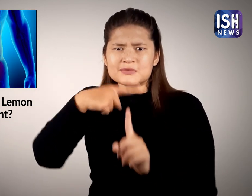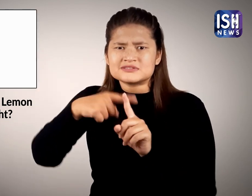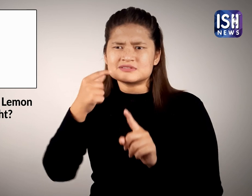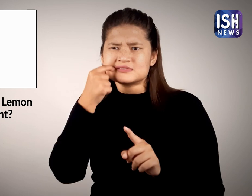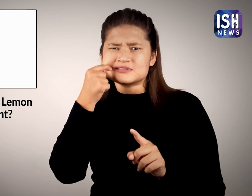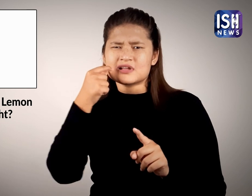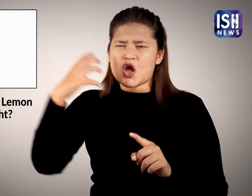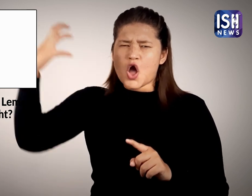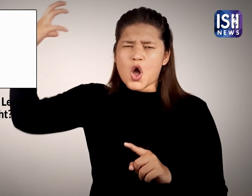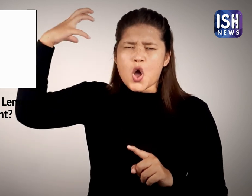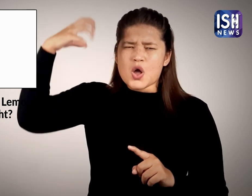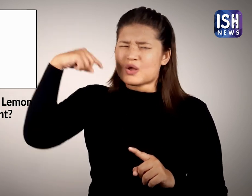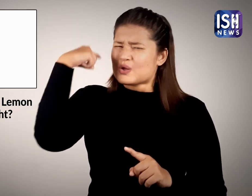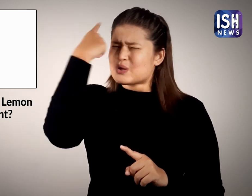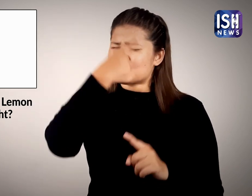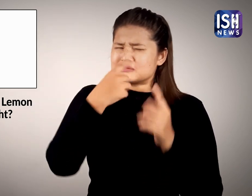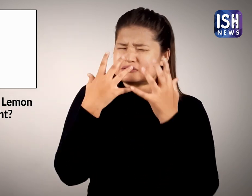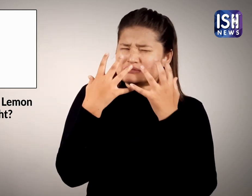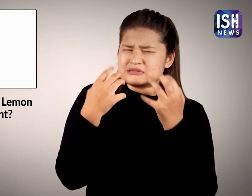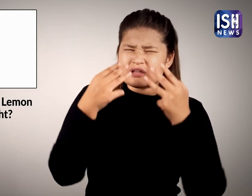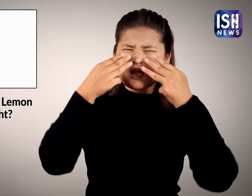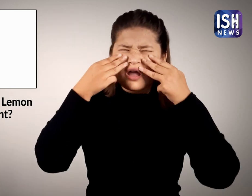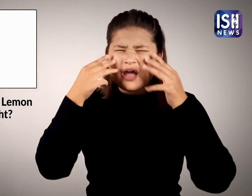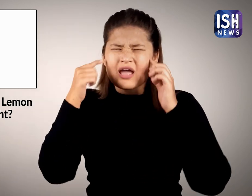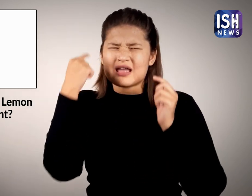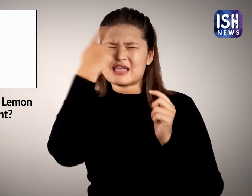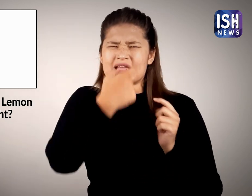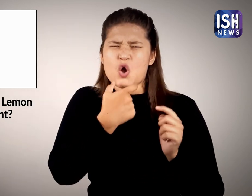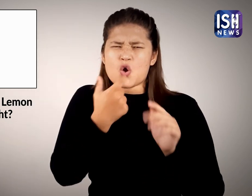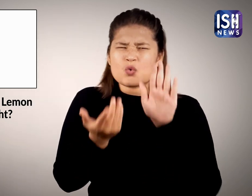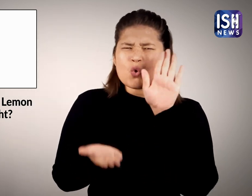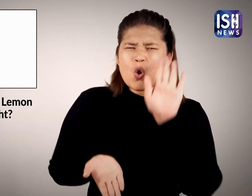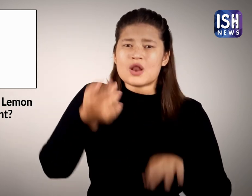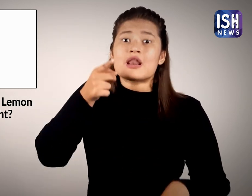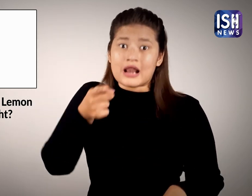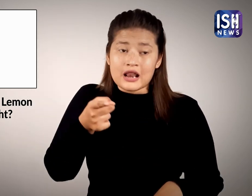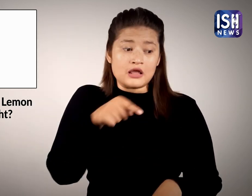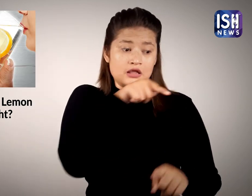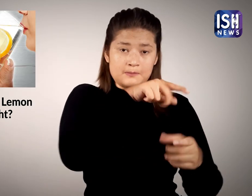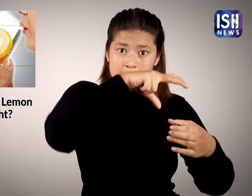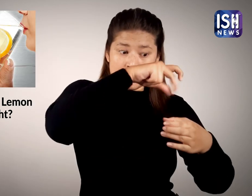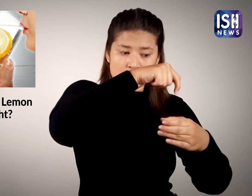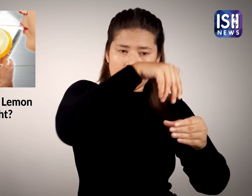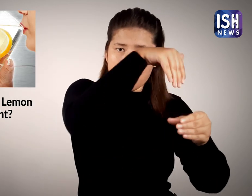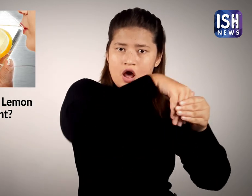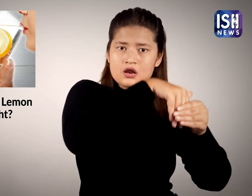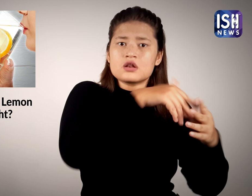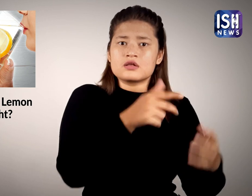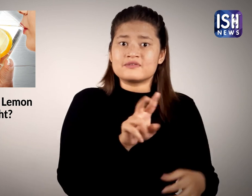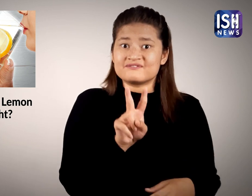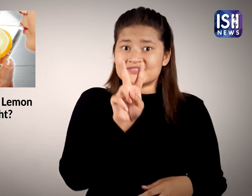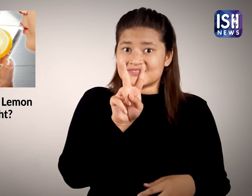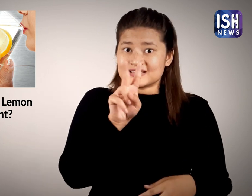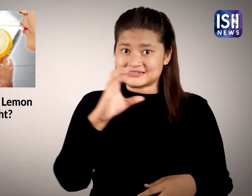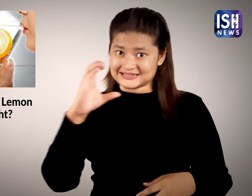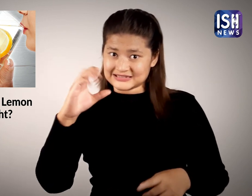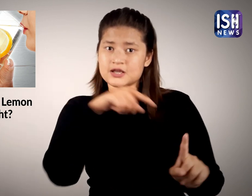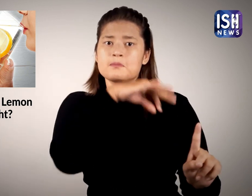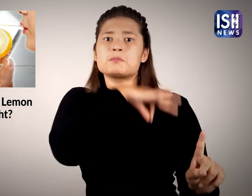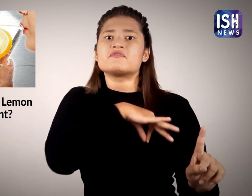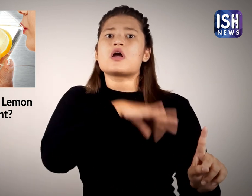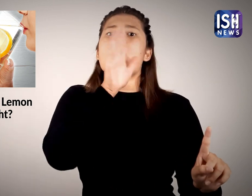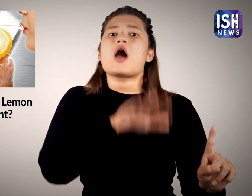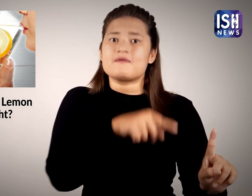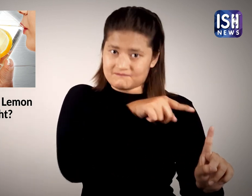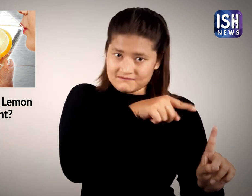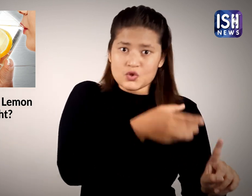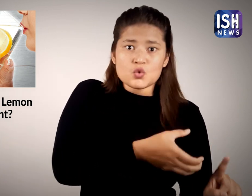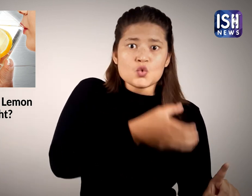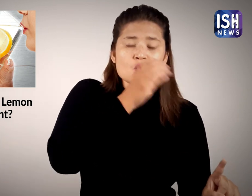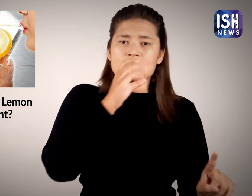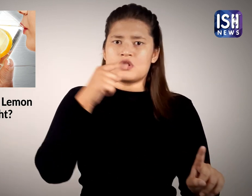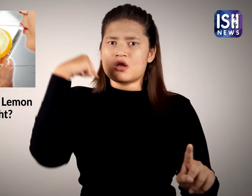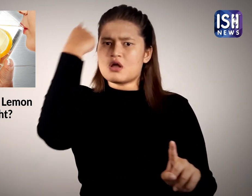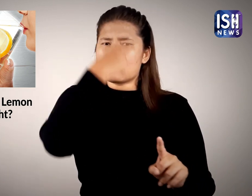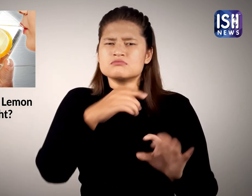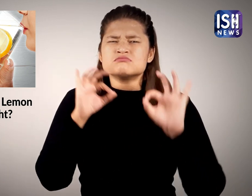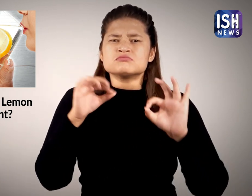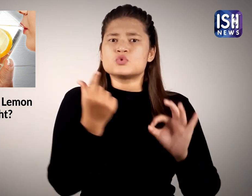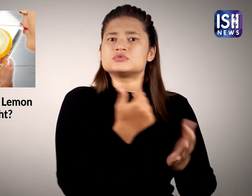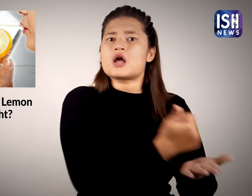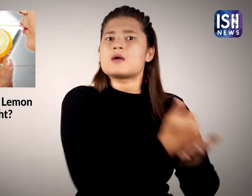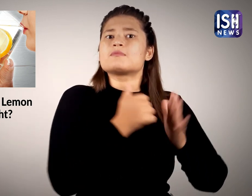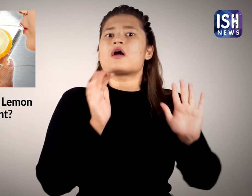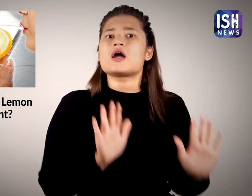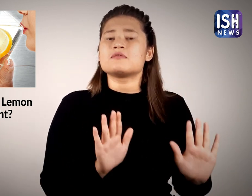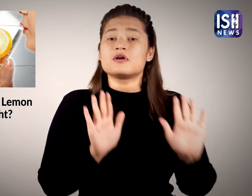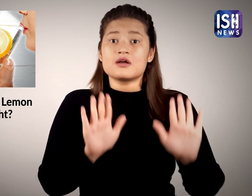Vitamin C in lemons reduce skin wrinkling, dry skin from ageing and damage from the sun.